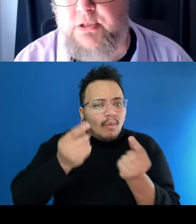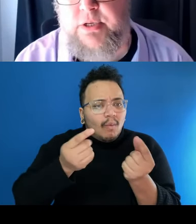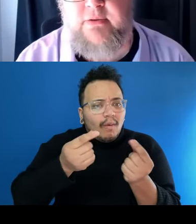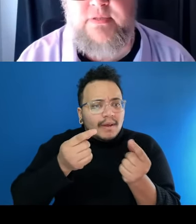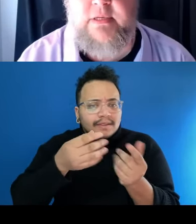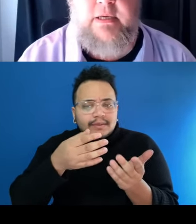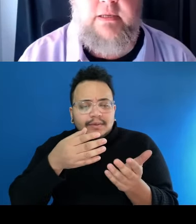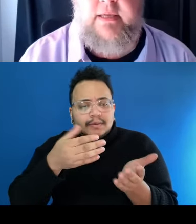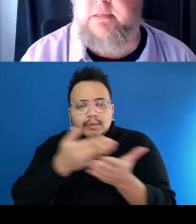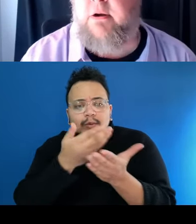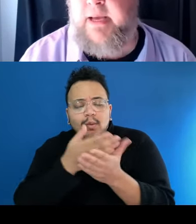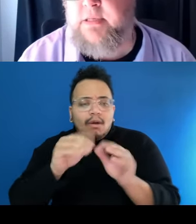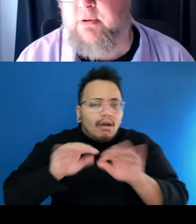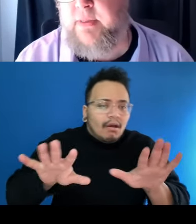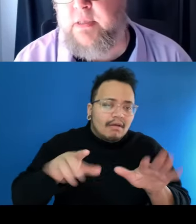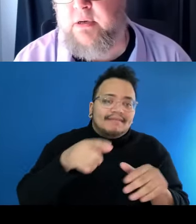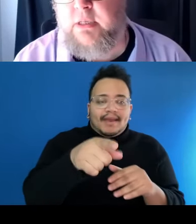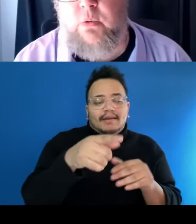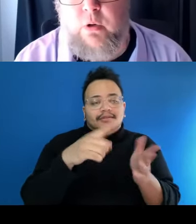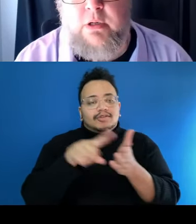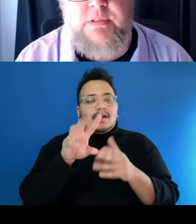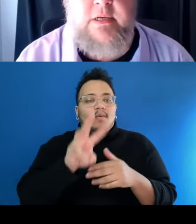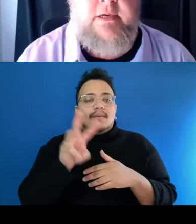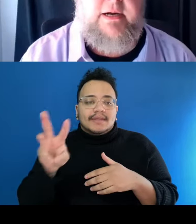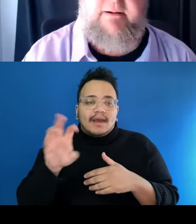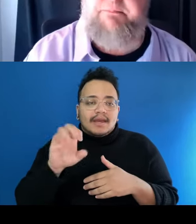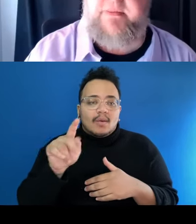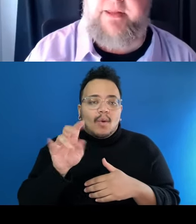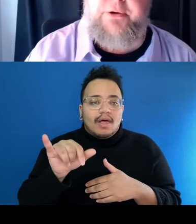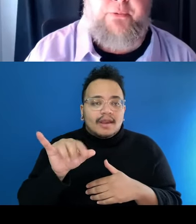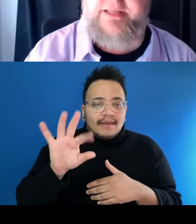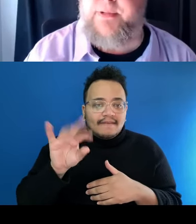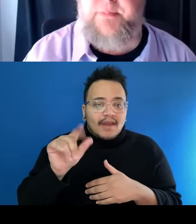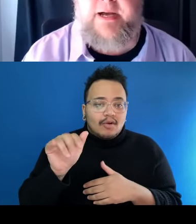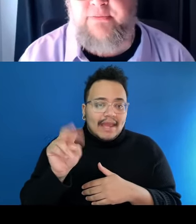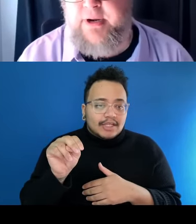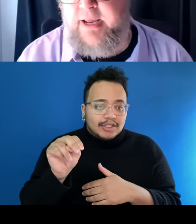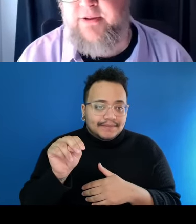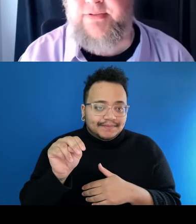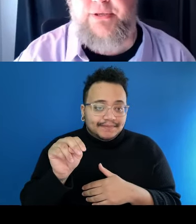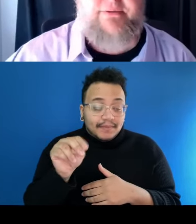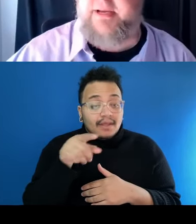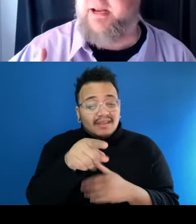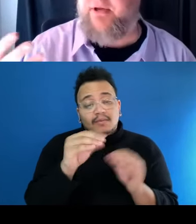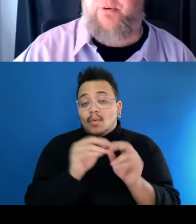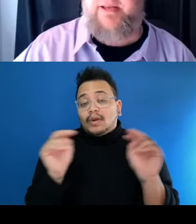initiatives, things that are passing or things that are in the works. They don't rank them as positive or negative. So, you have to kind of go in